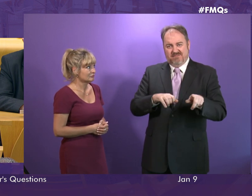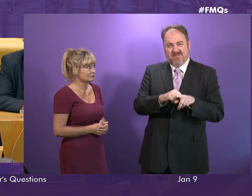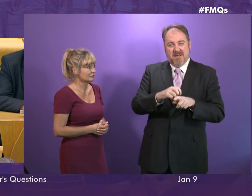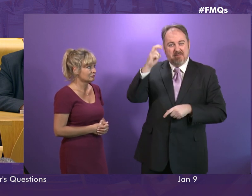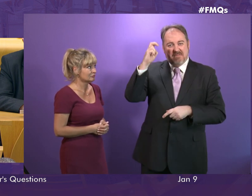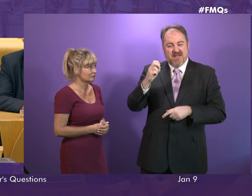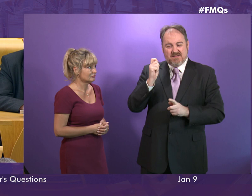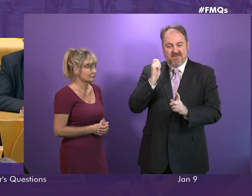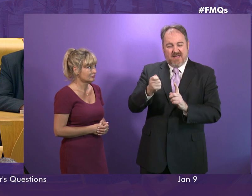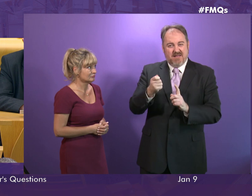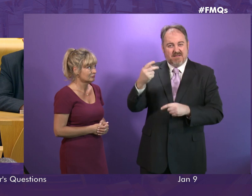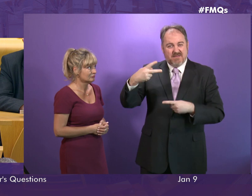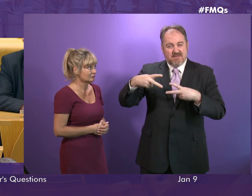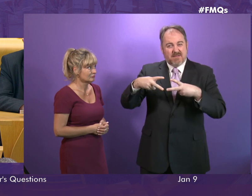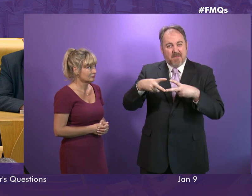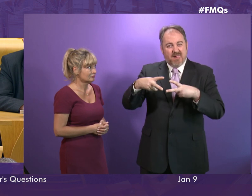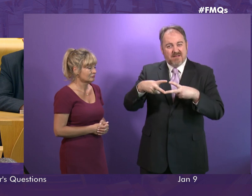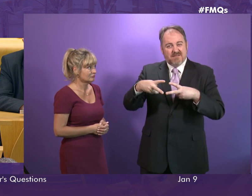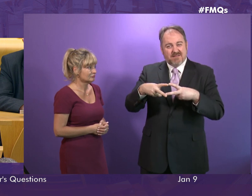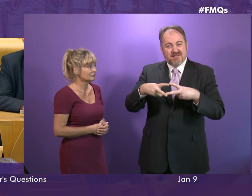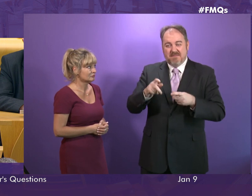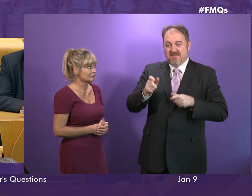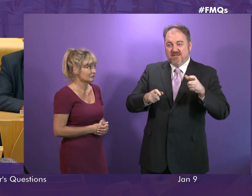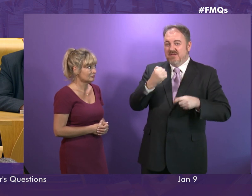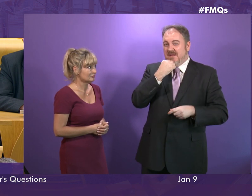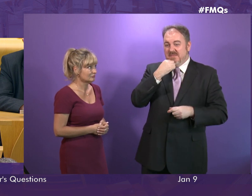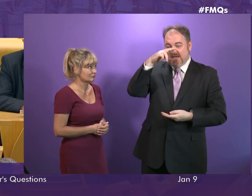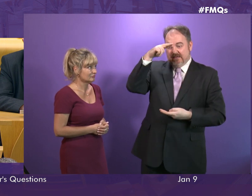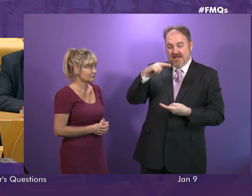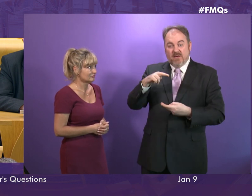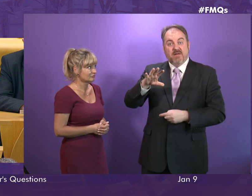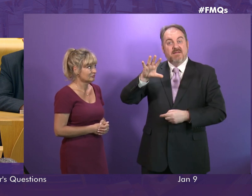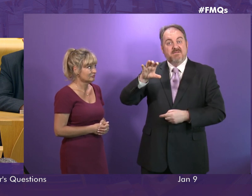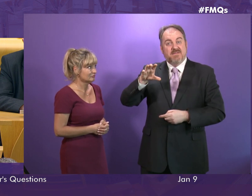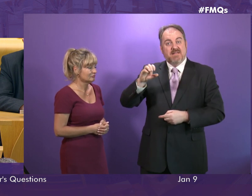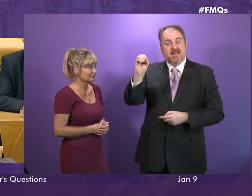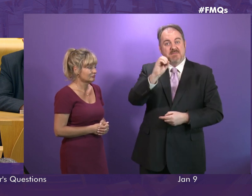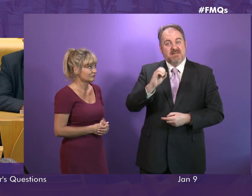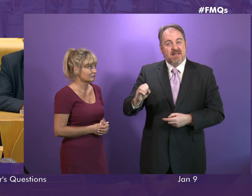so it is no surprise that passenger numbers are down by 15 per cent. Many of Scotland’s